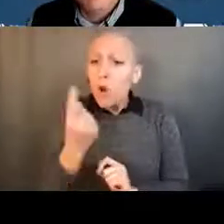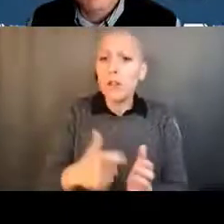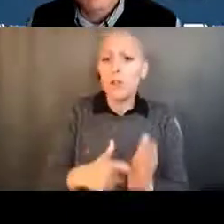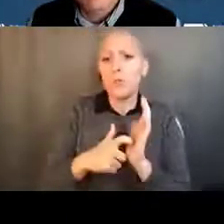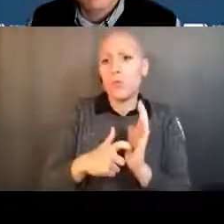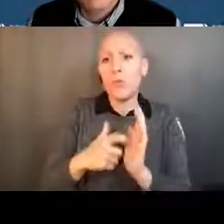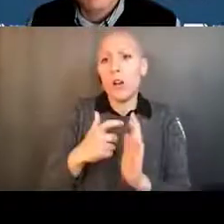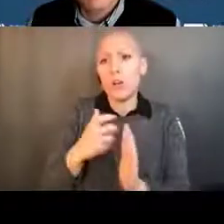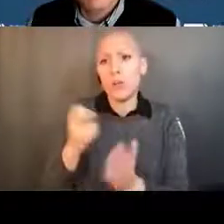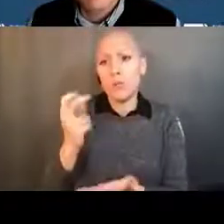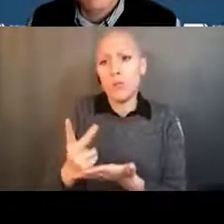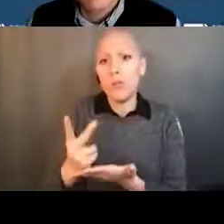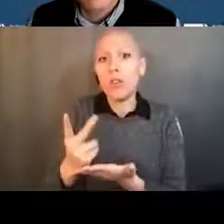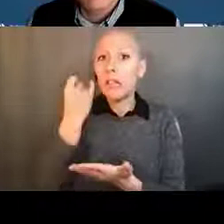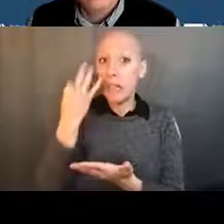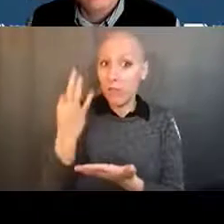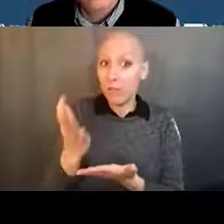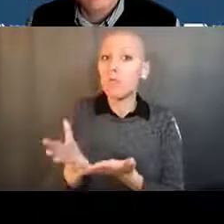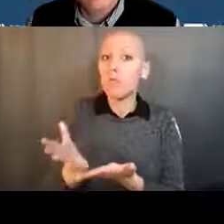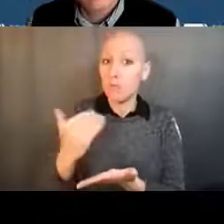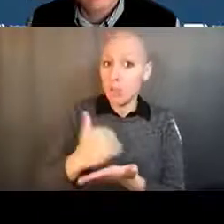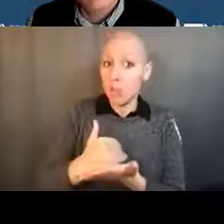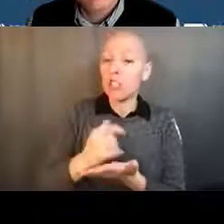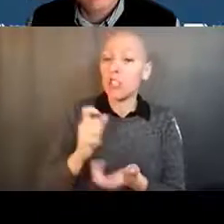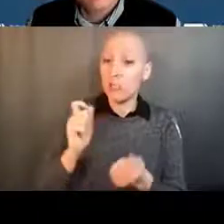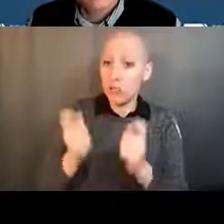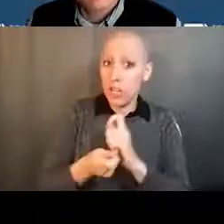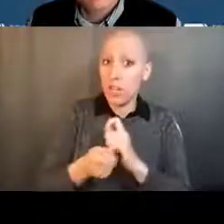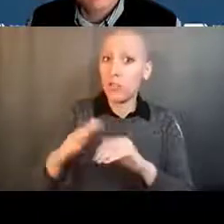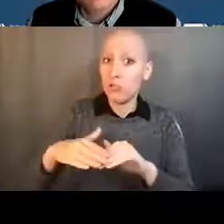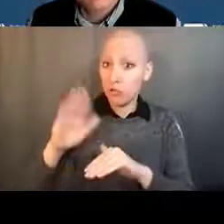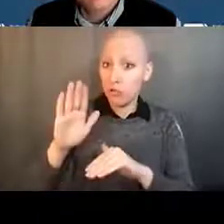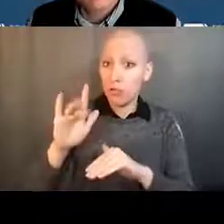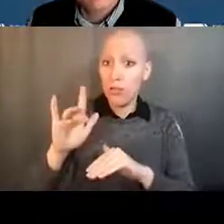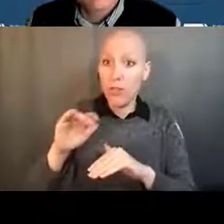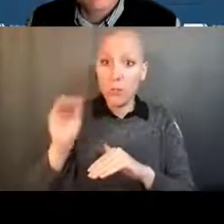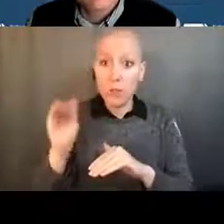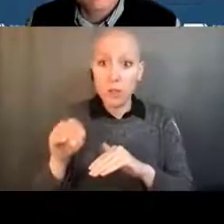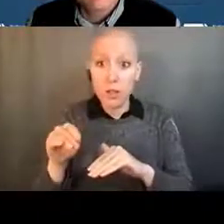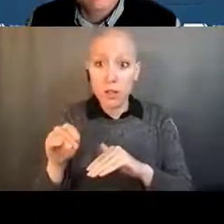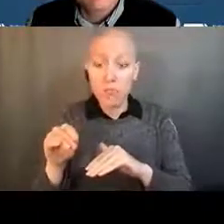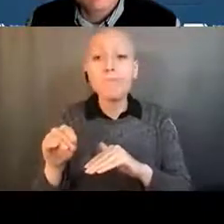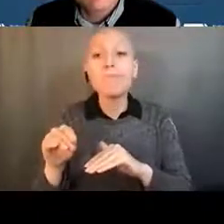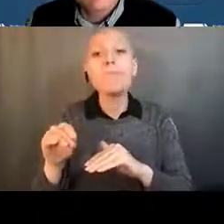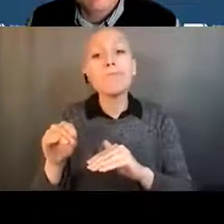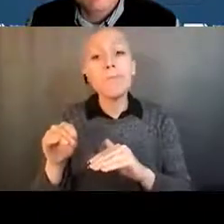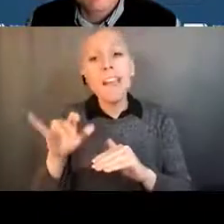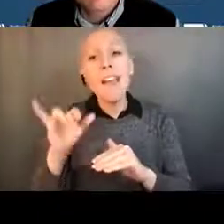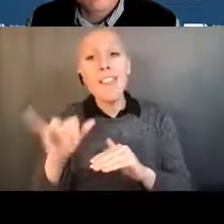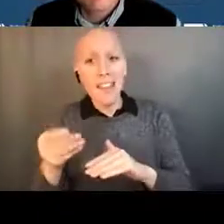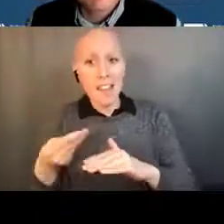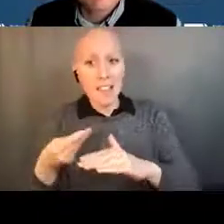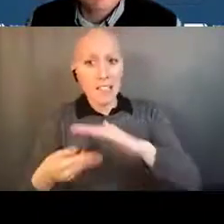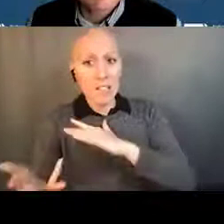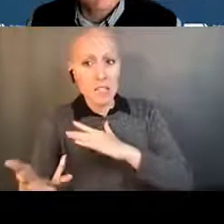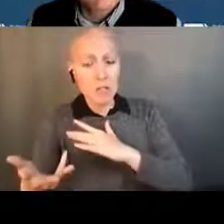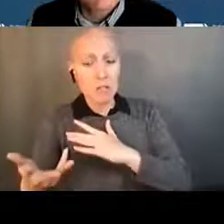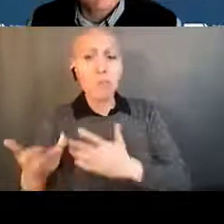it is an indicator of change in scope. So it doesn't require in itself approval but if it changes the scope whether it's more